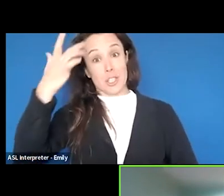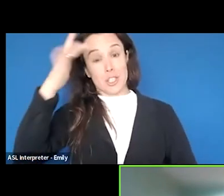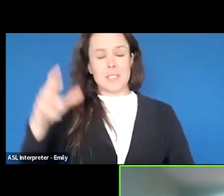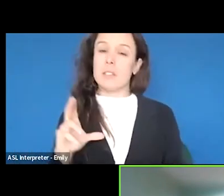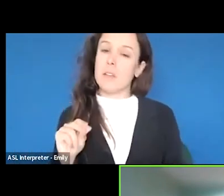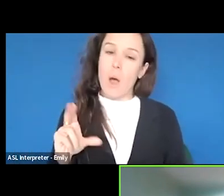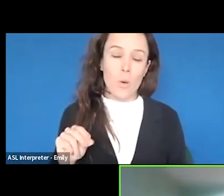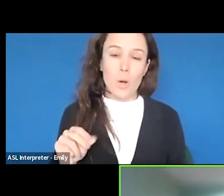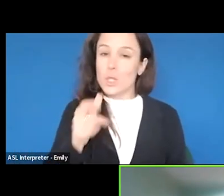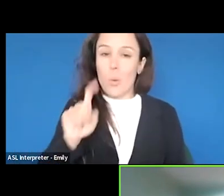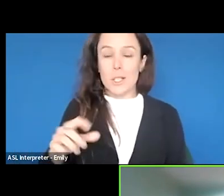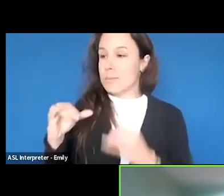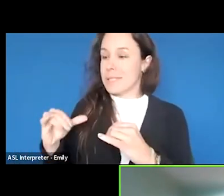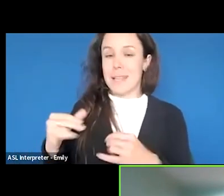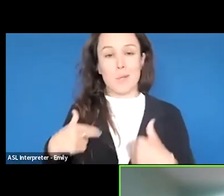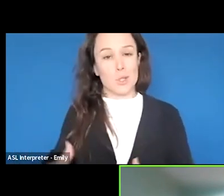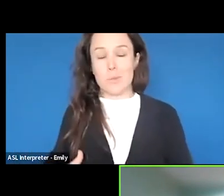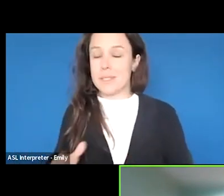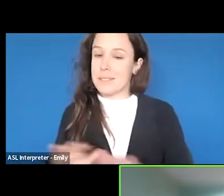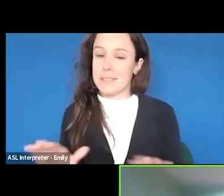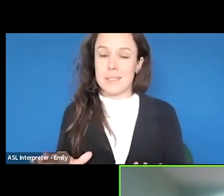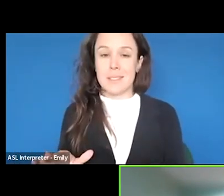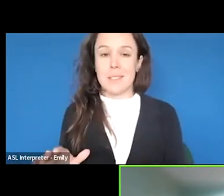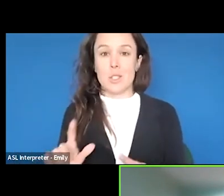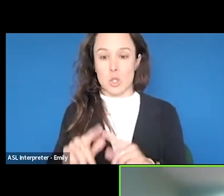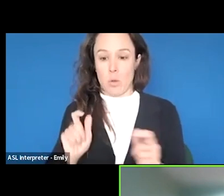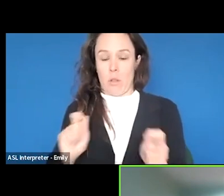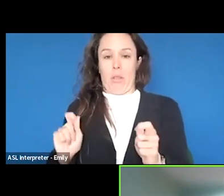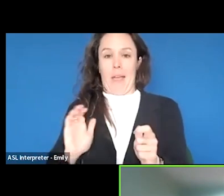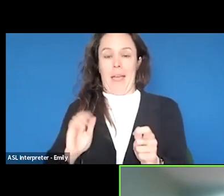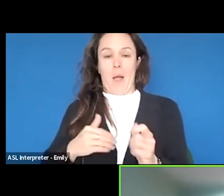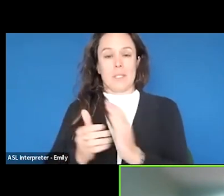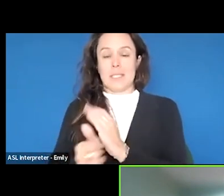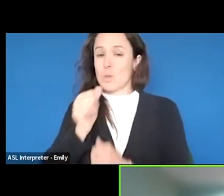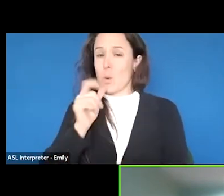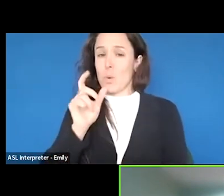to be useful tools or to augment our skills. Even though these tools are really powerful